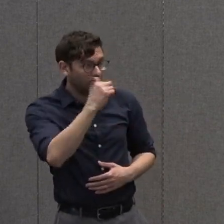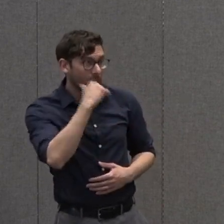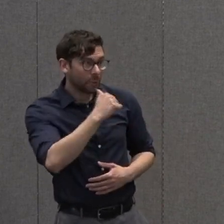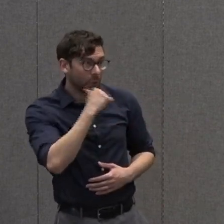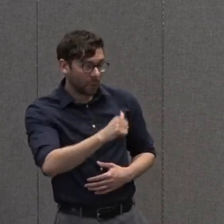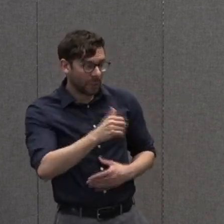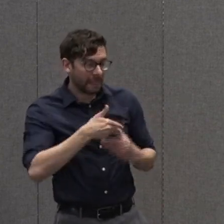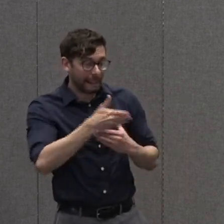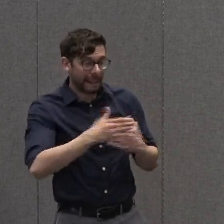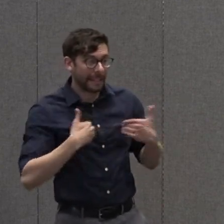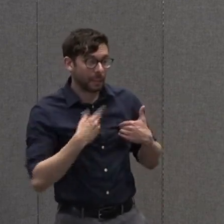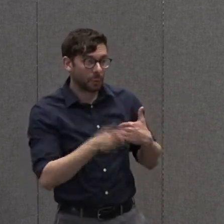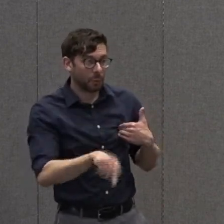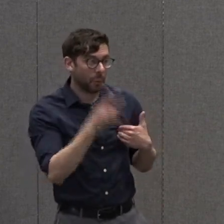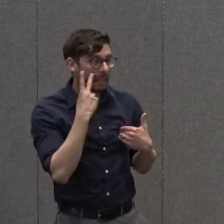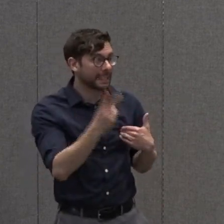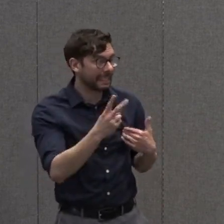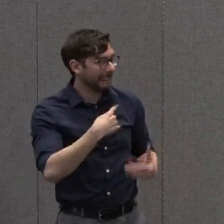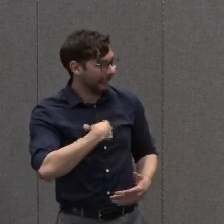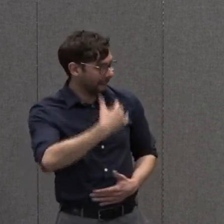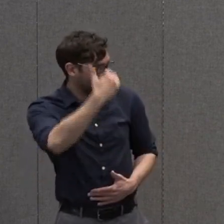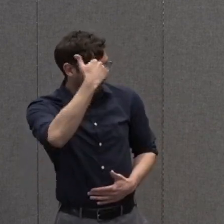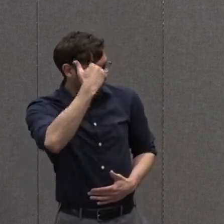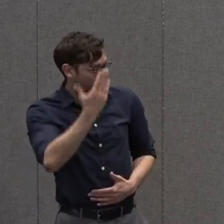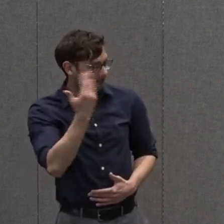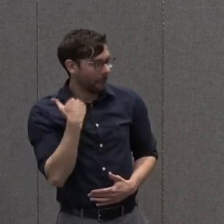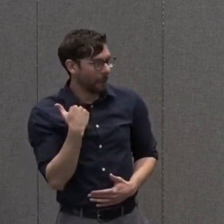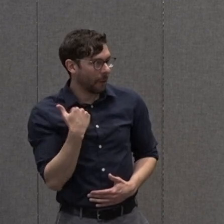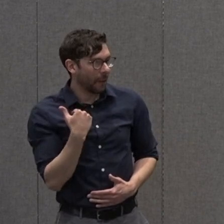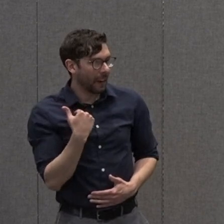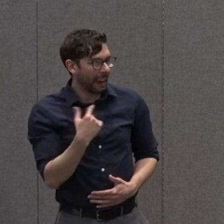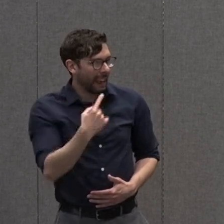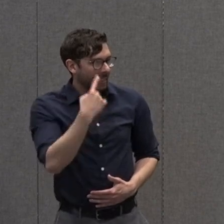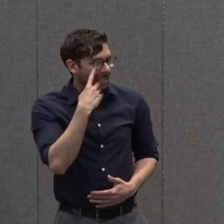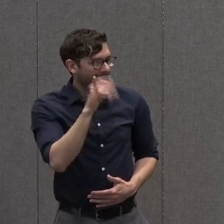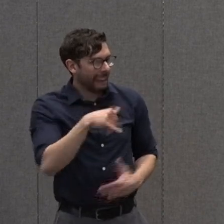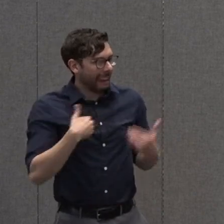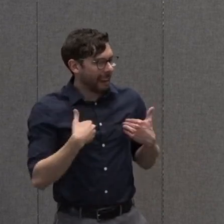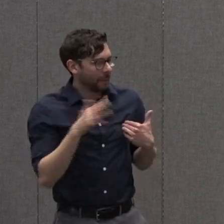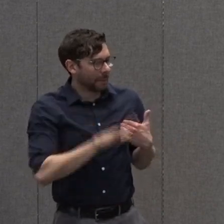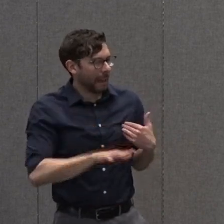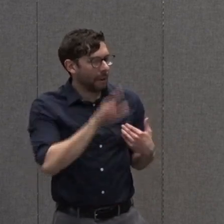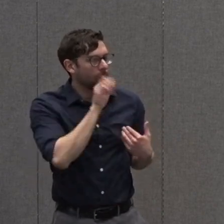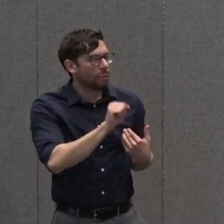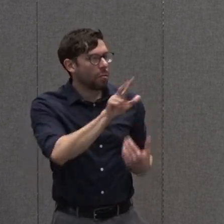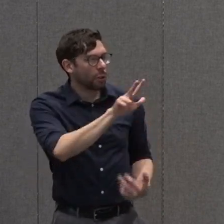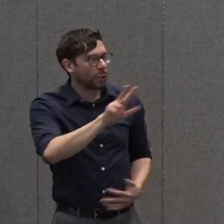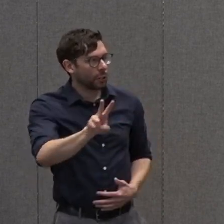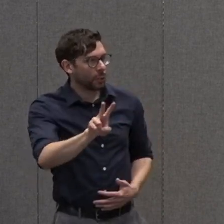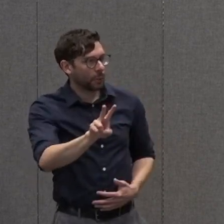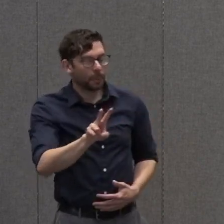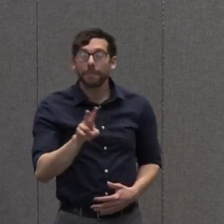I understand she is something like, 32 years old? Or will be? - She's our oldest animal.